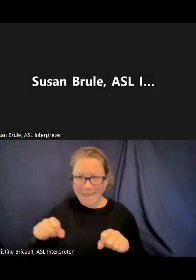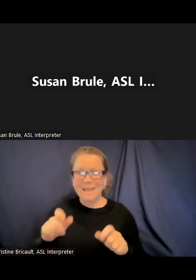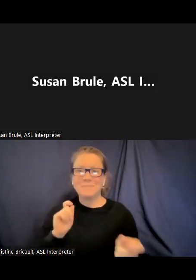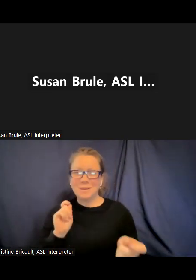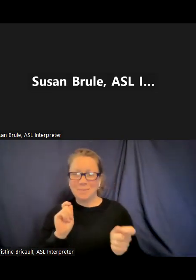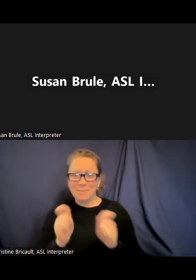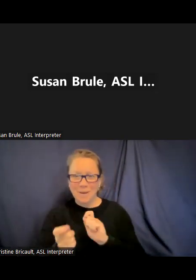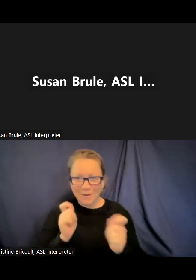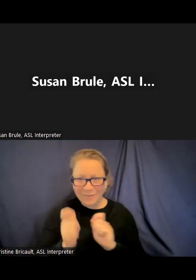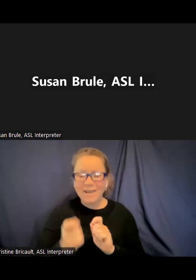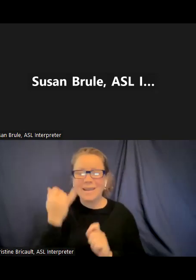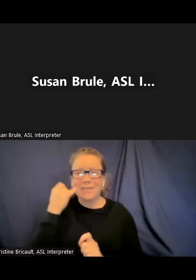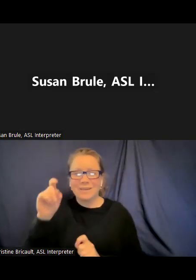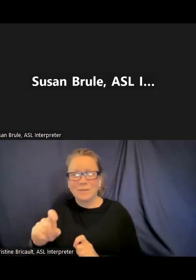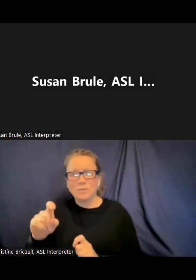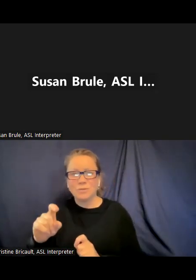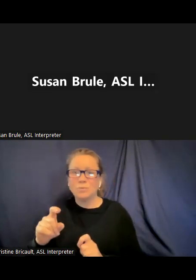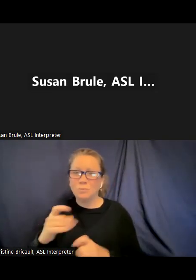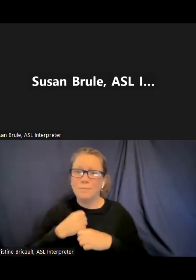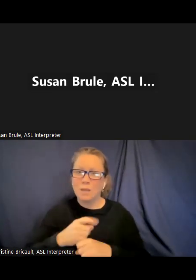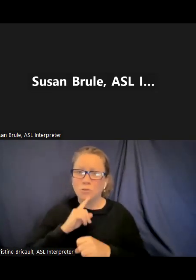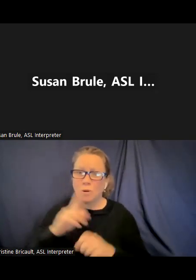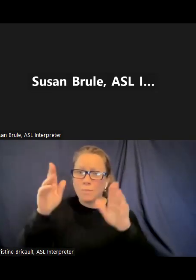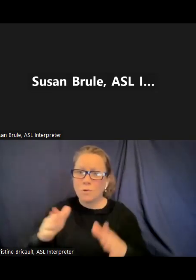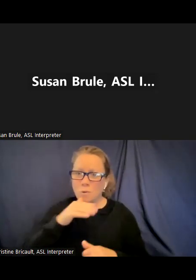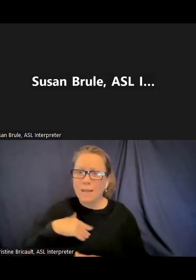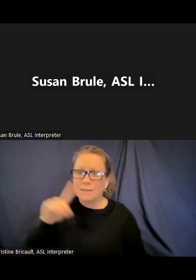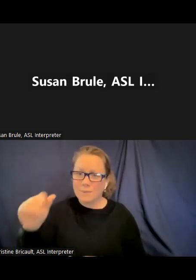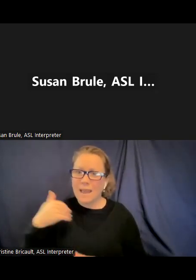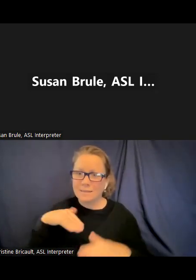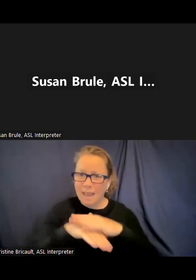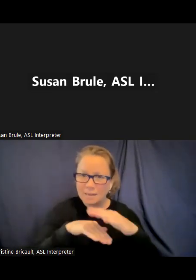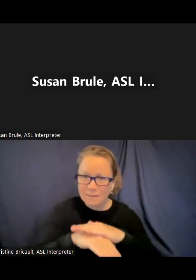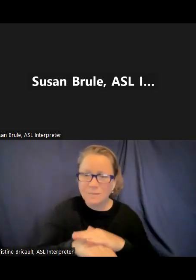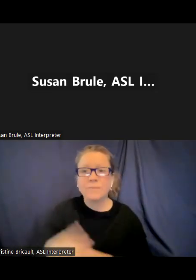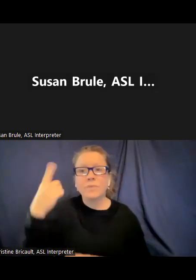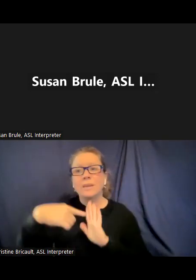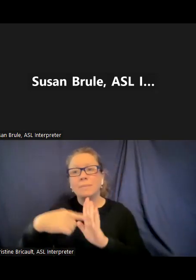to enable access for someone with a disability. So maybe that's allowing someone to bring their service animal to work.